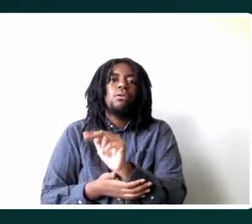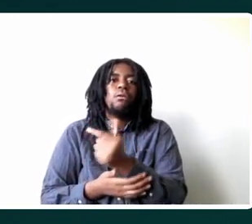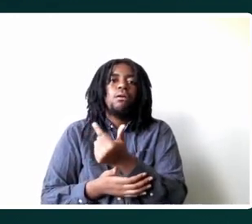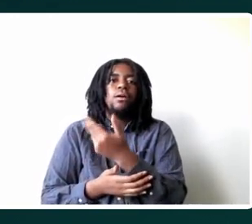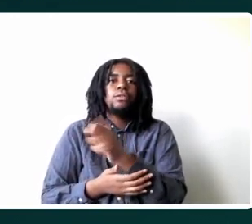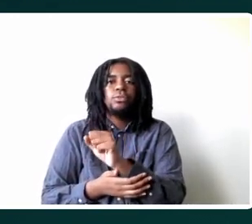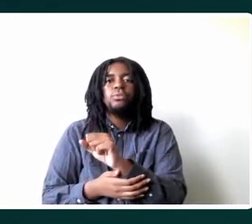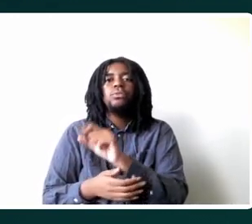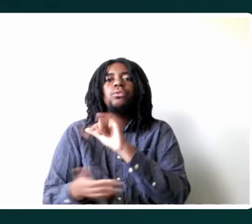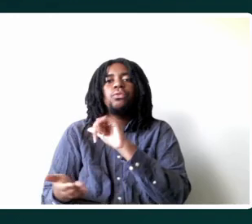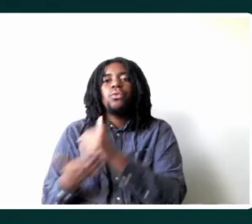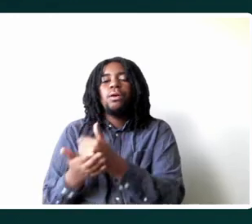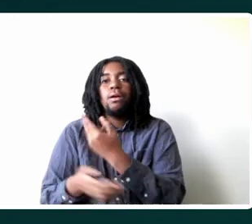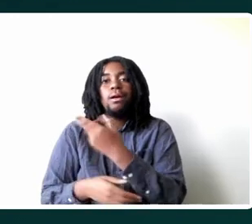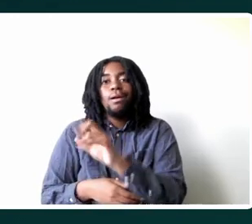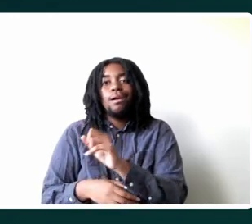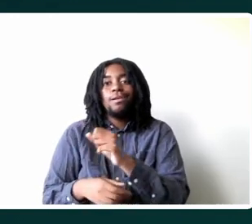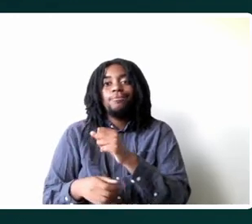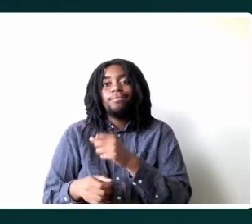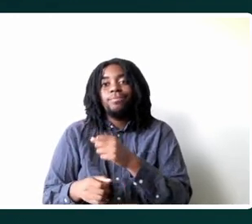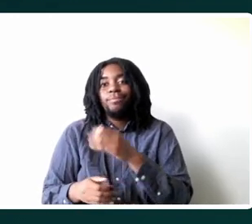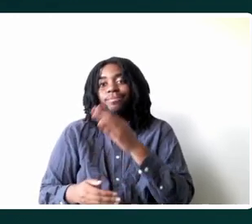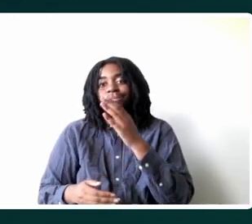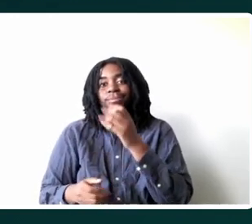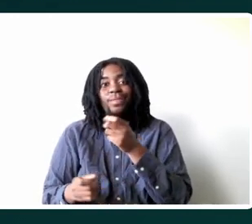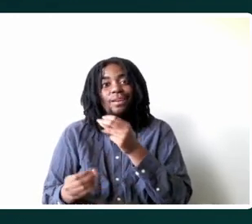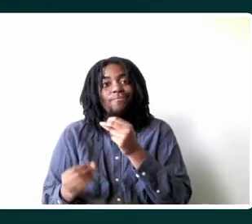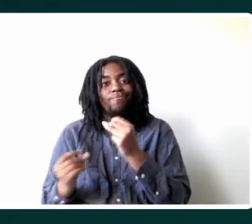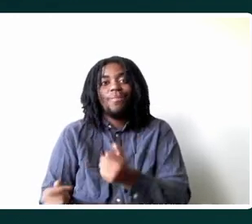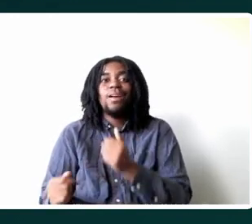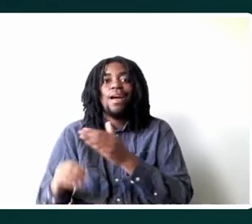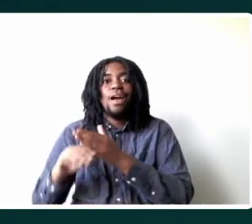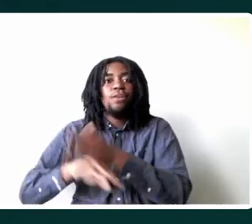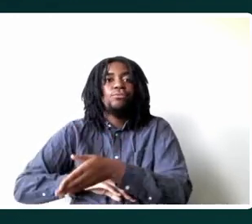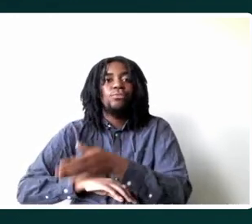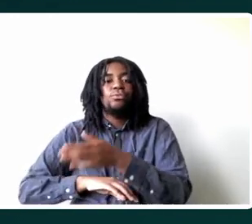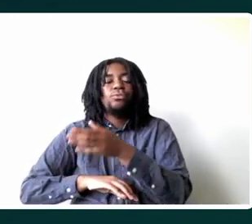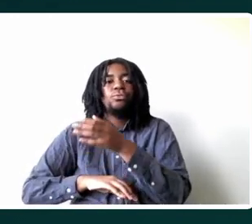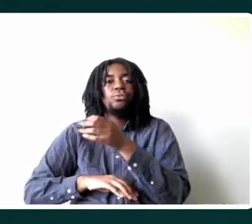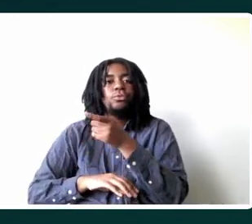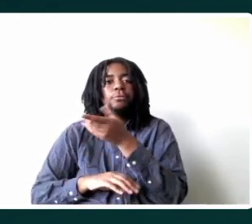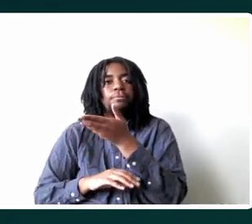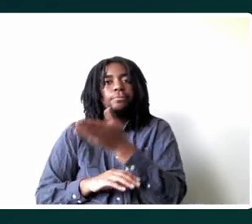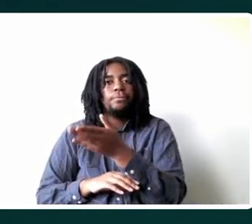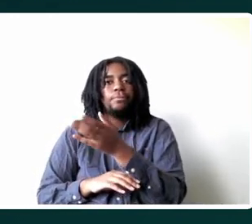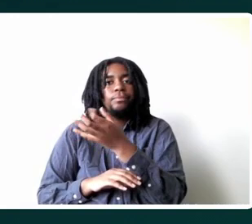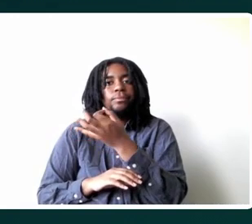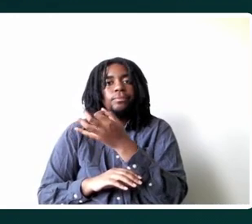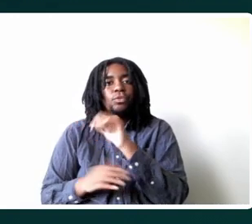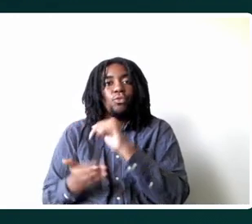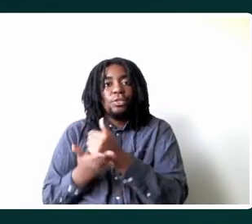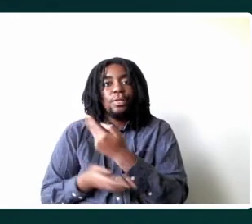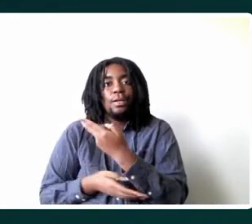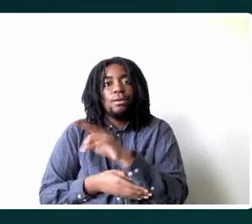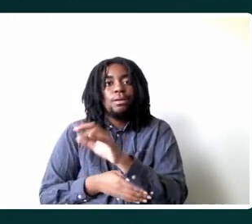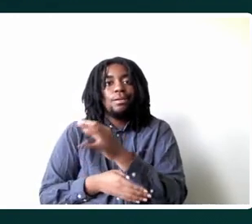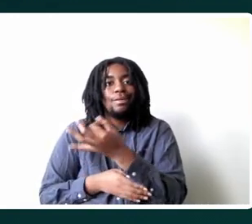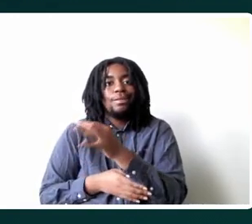upon his graduation from Howard in 1927, James V. Herring hired him to teach in the Art Department.